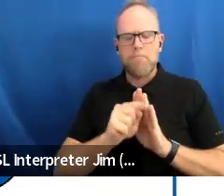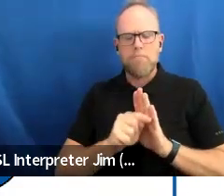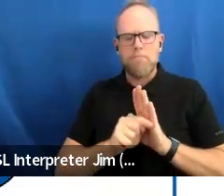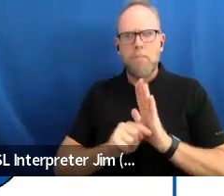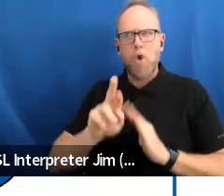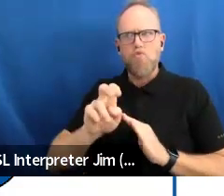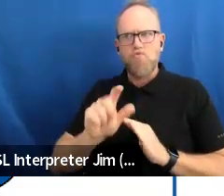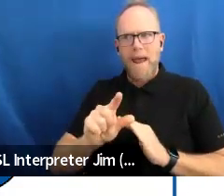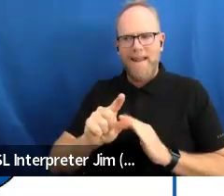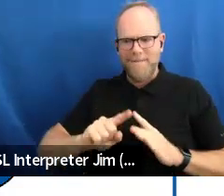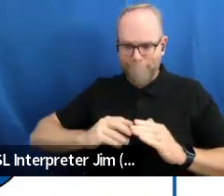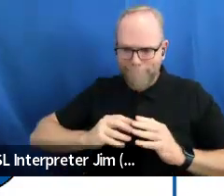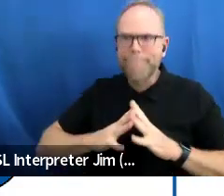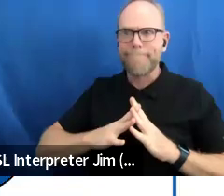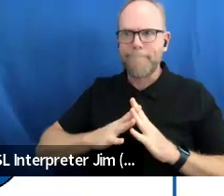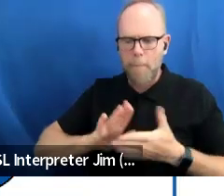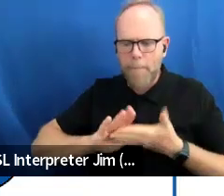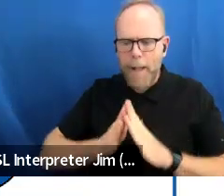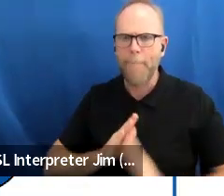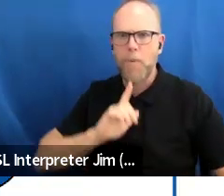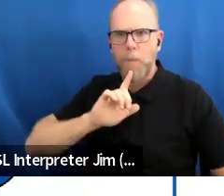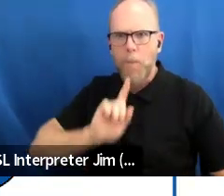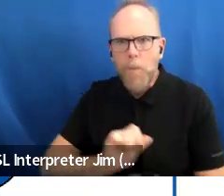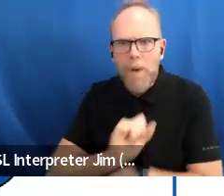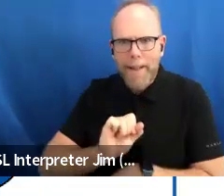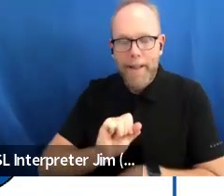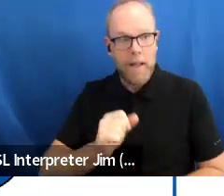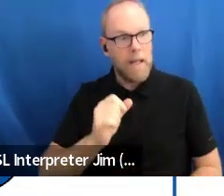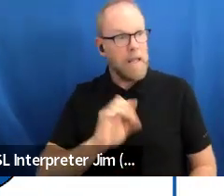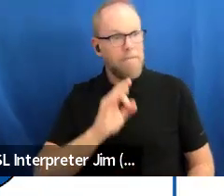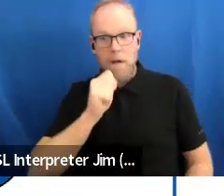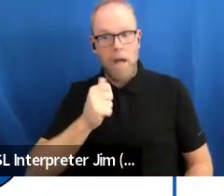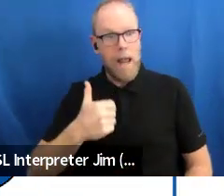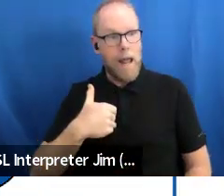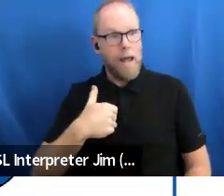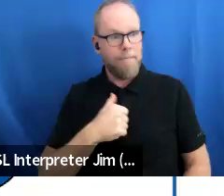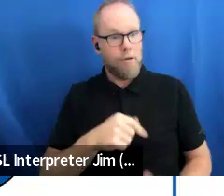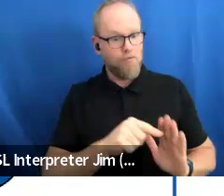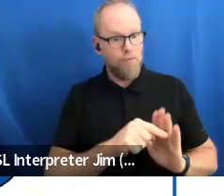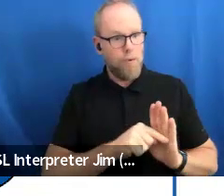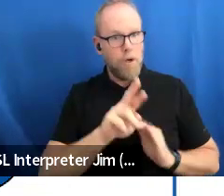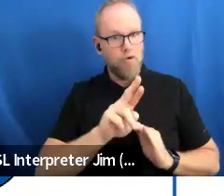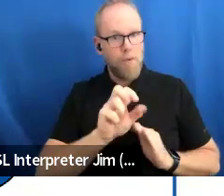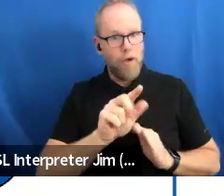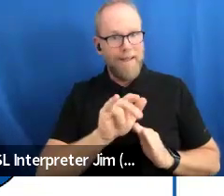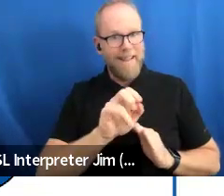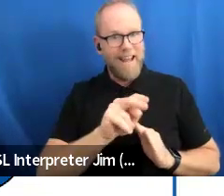Because otherwise, the Rehabilitation Act really meant nothing if the regulations weren't implemented. Because nobody was complying with